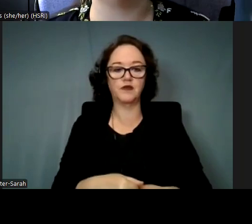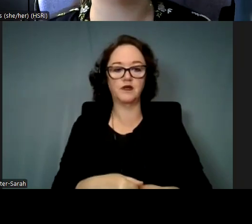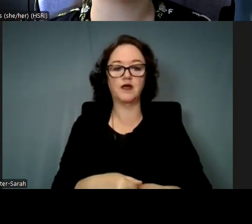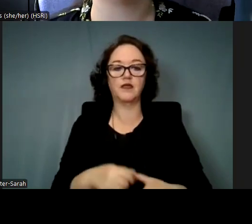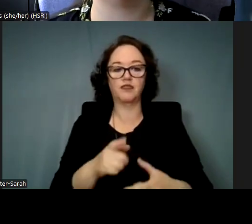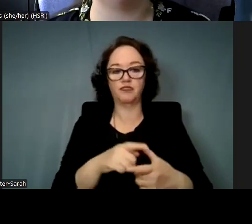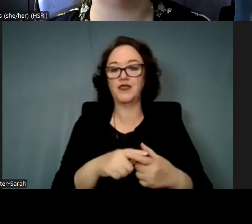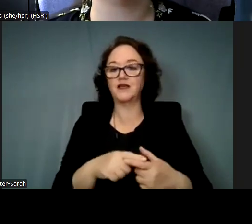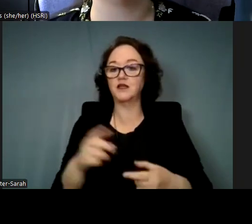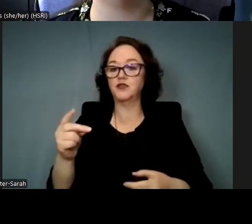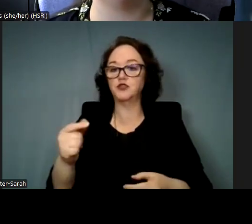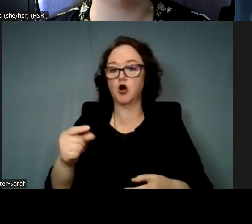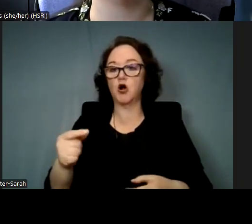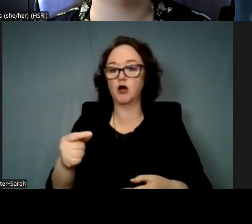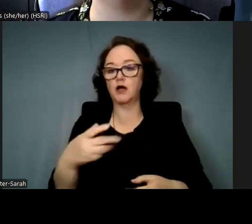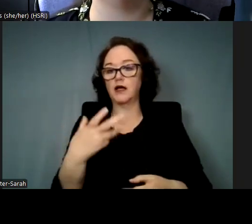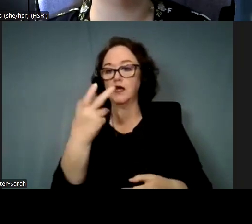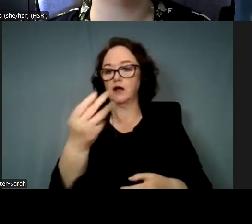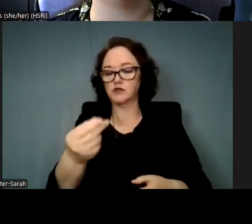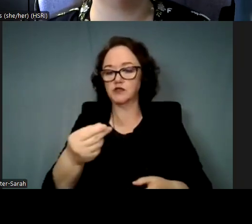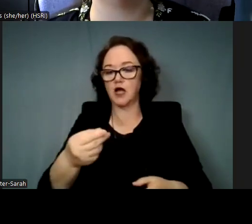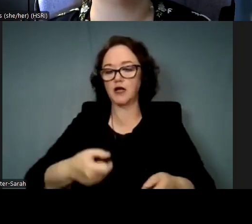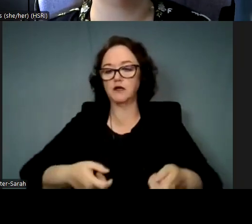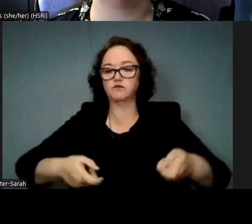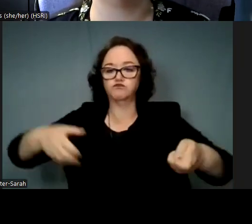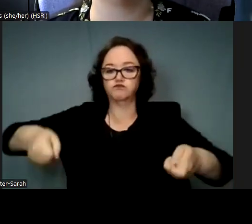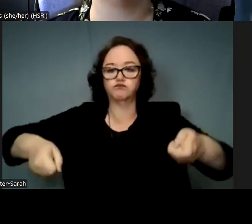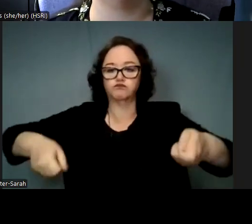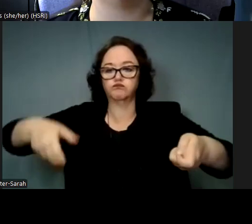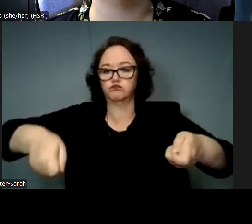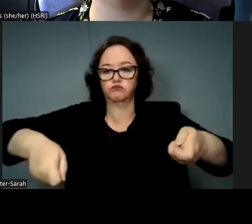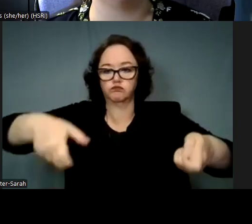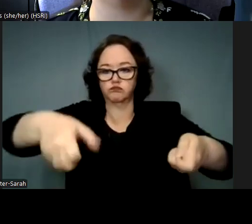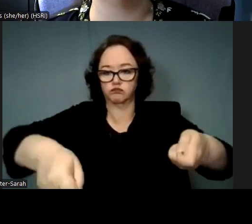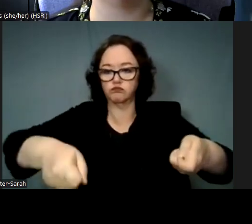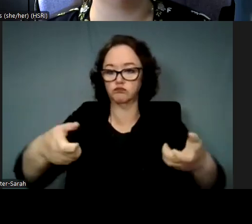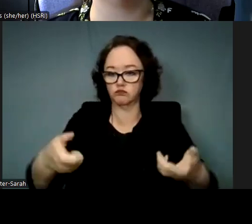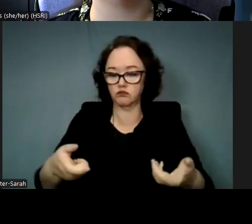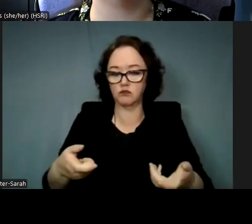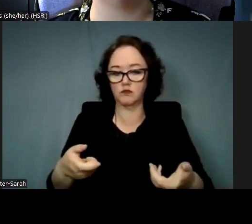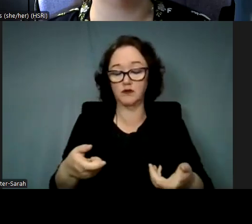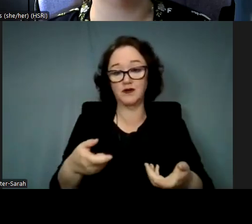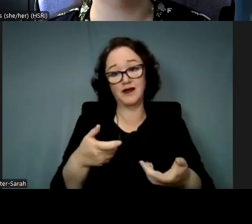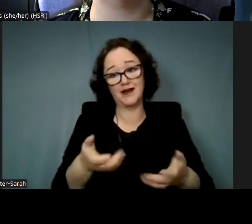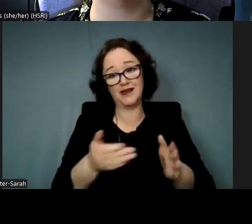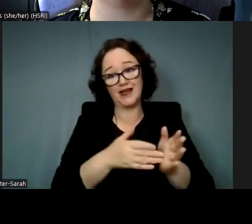personal example, because that was the main reason I moved out of the nursing home again, was to get another puppy.